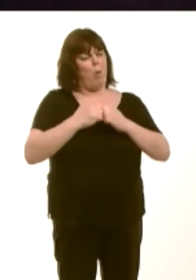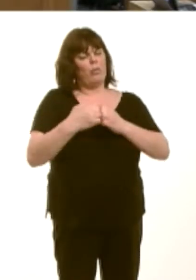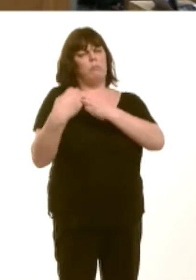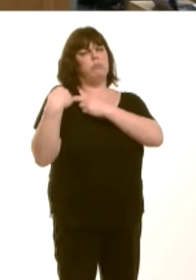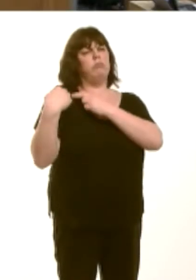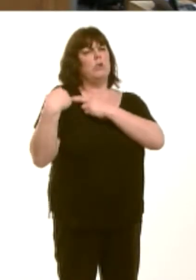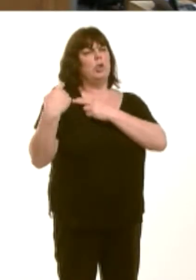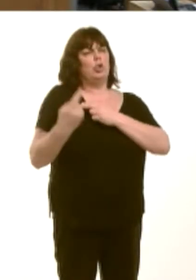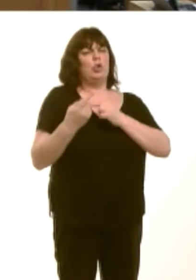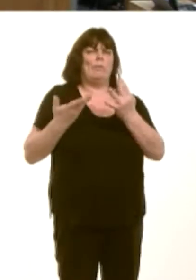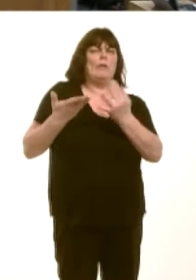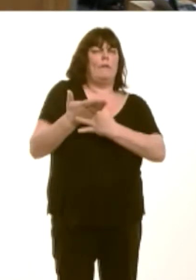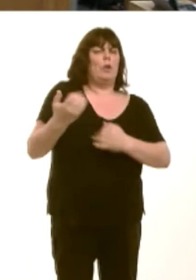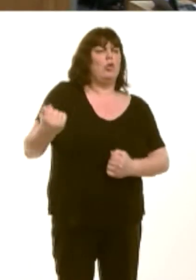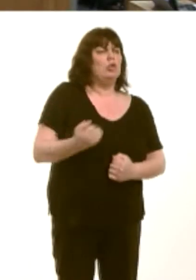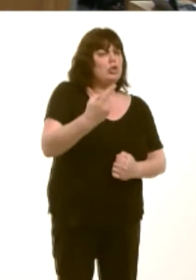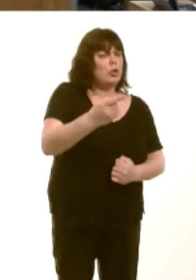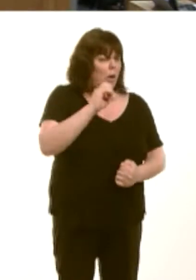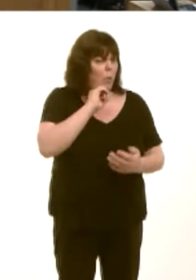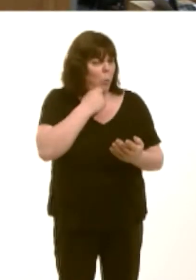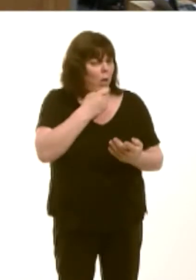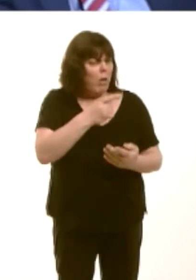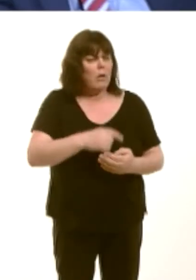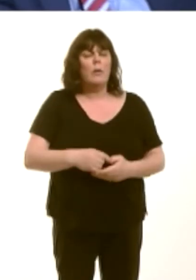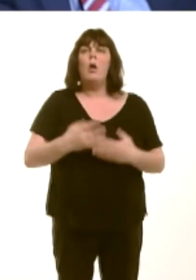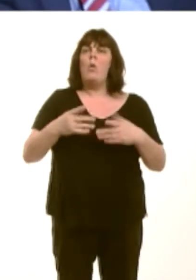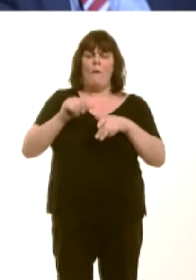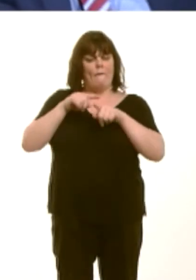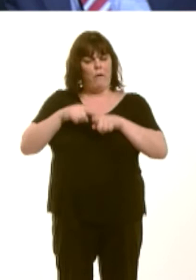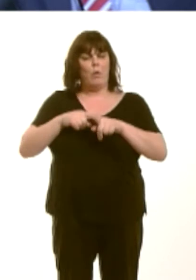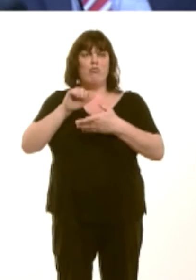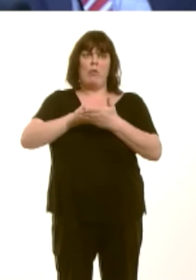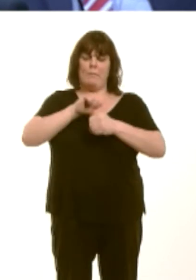Carwyn Jones: The proper procedure has now been followed and, of course, we will take on board the CHCís comments.